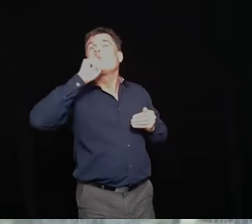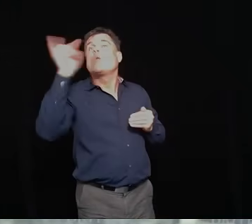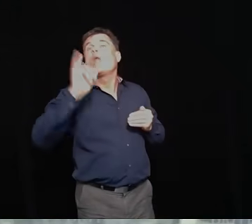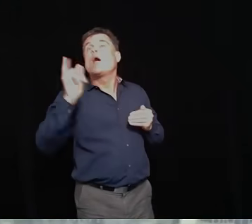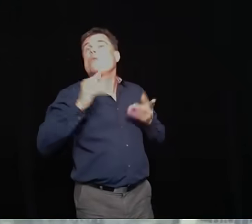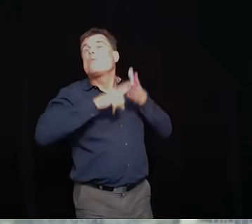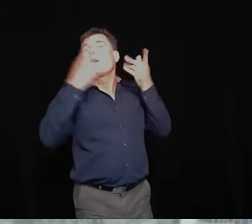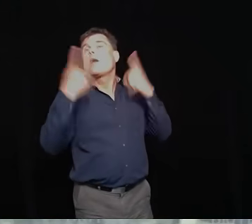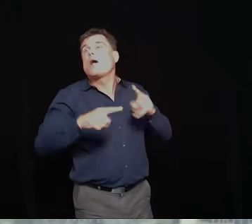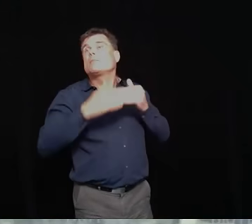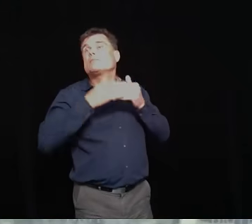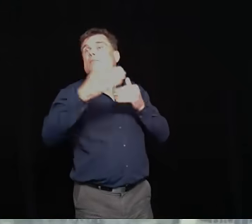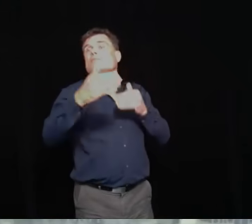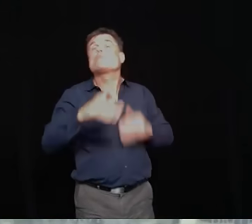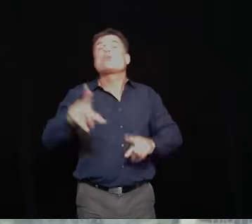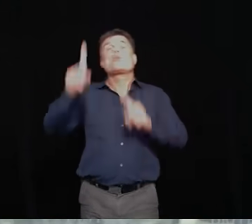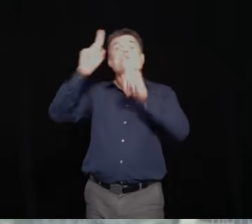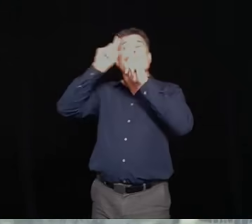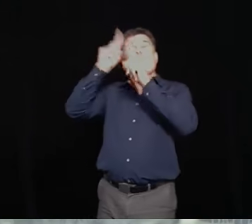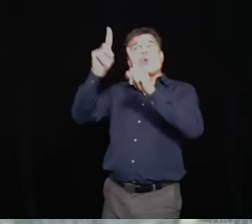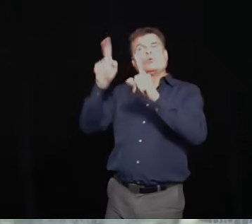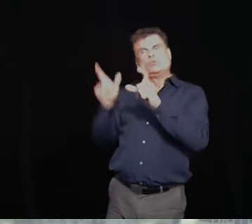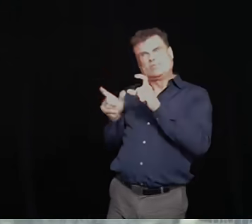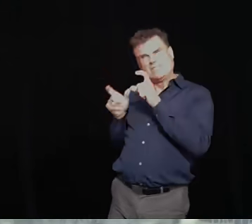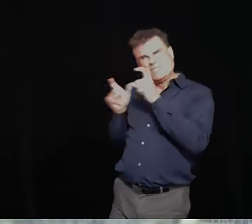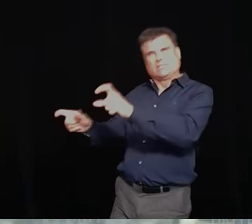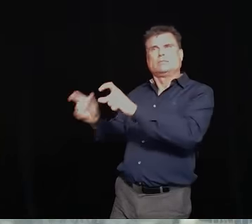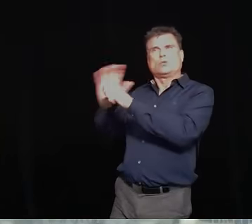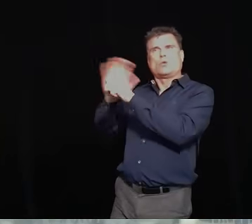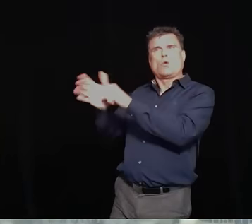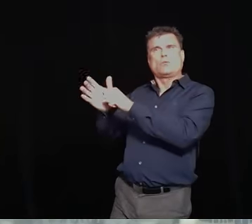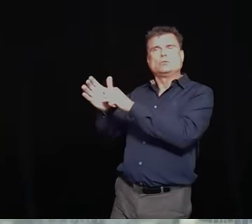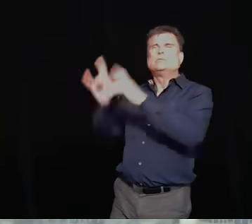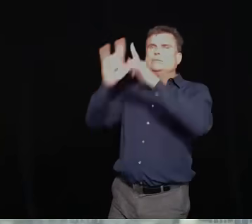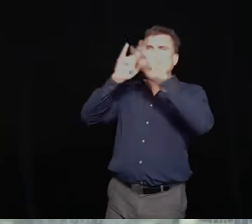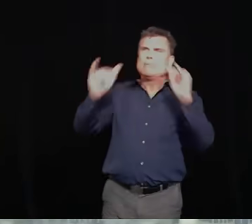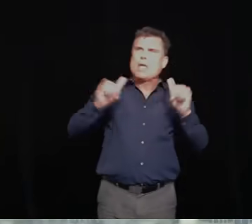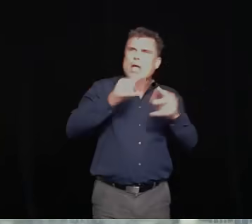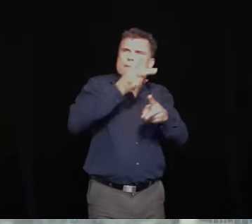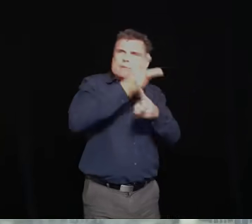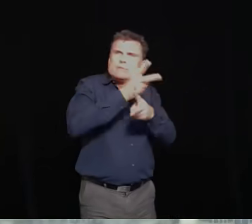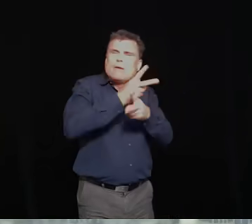Choose to be safe wherever you may go. Let's make sure this Labor Day long began